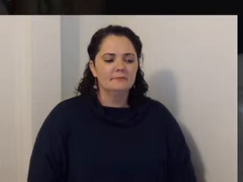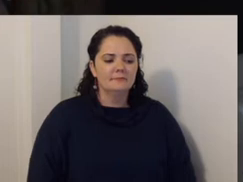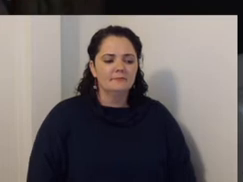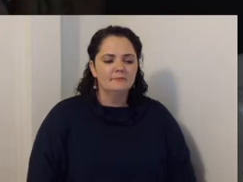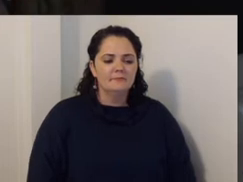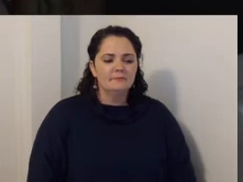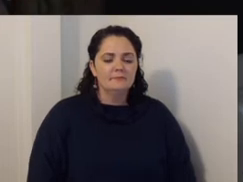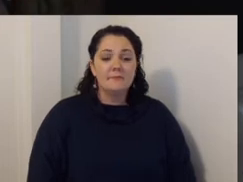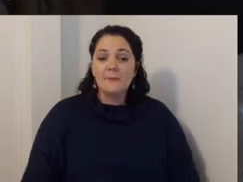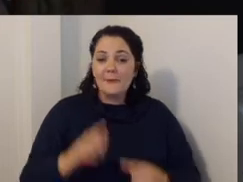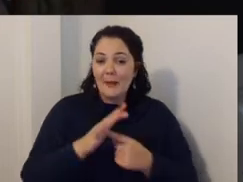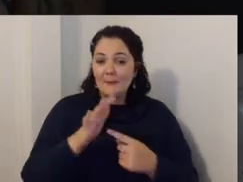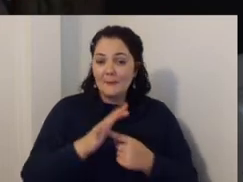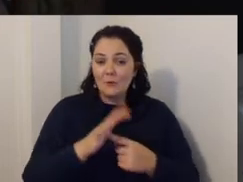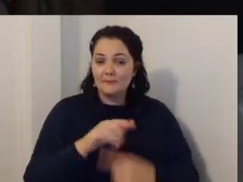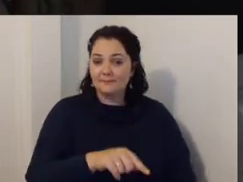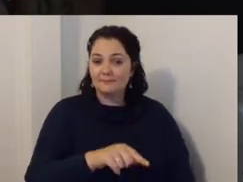but again what's important here too is that I'm going to leave